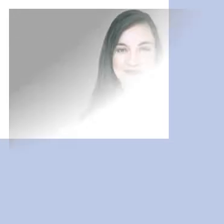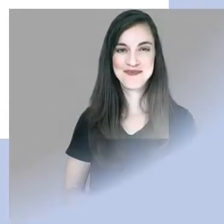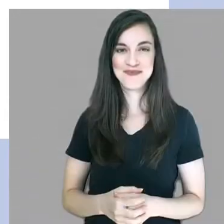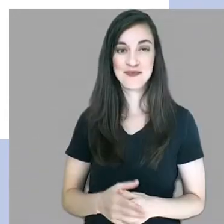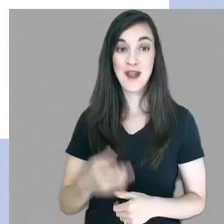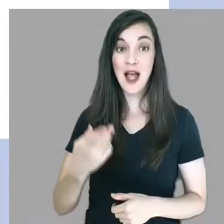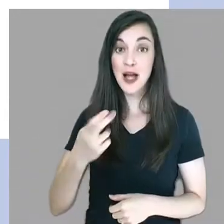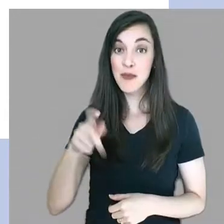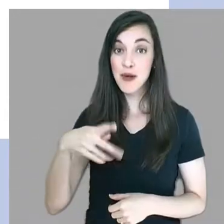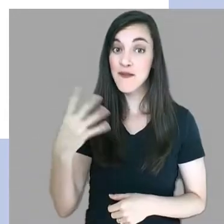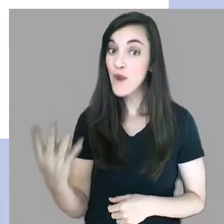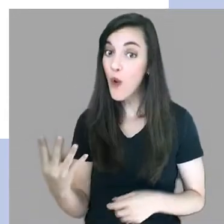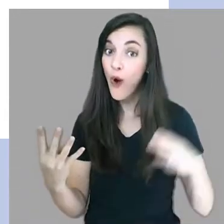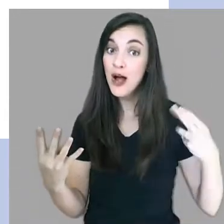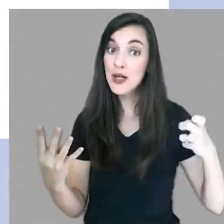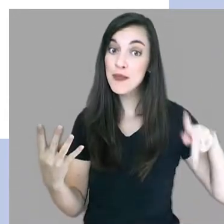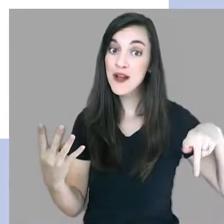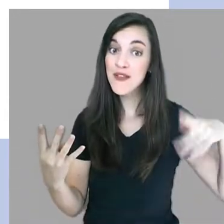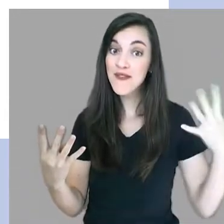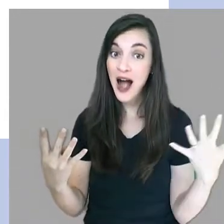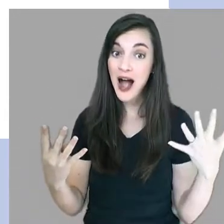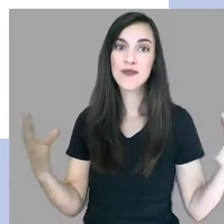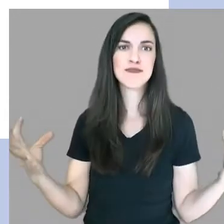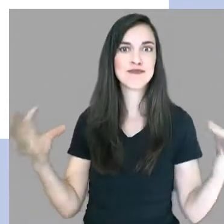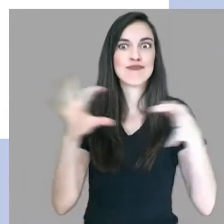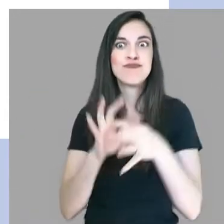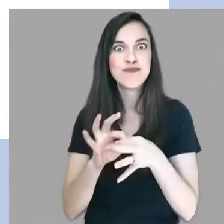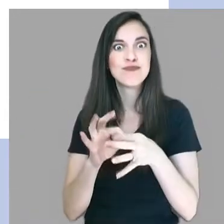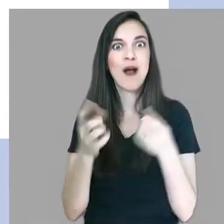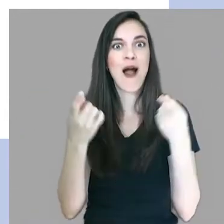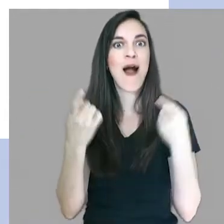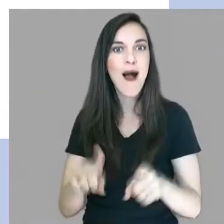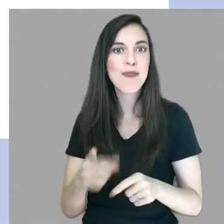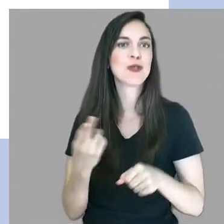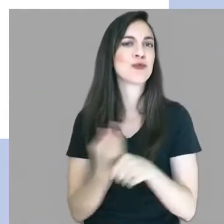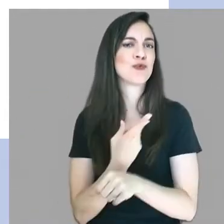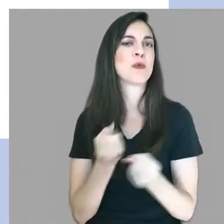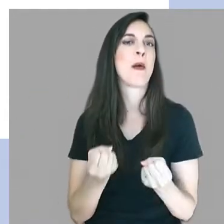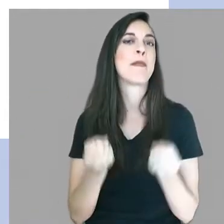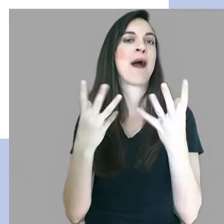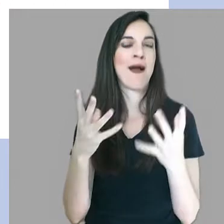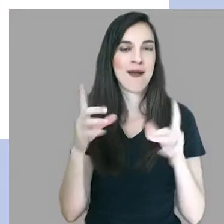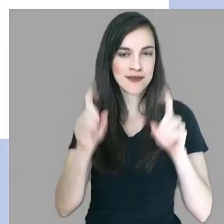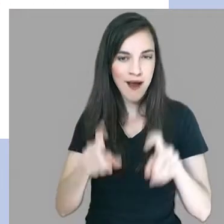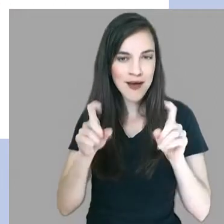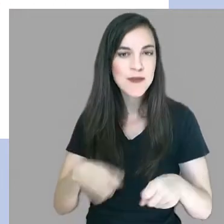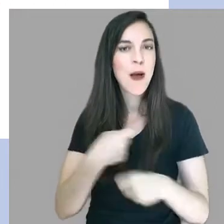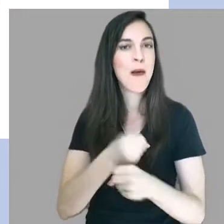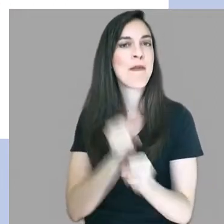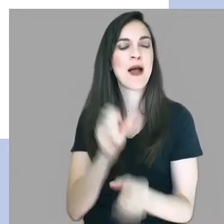This is where HLP4 coincides with HLP5 with using multiple sources of information to